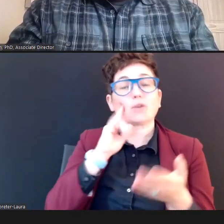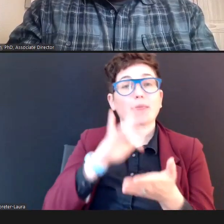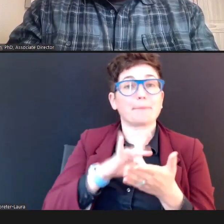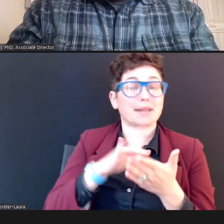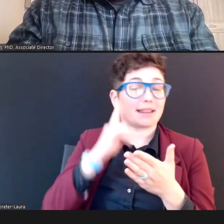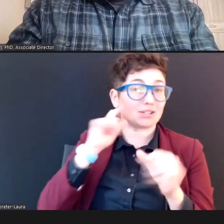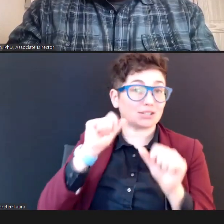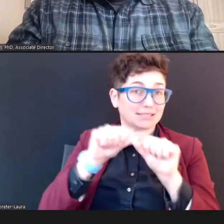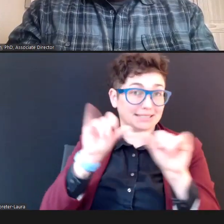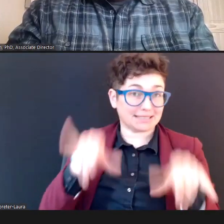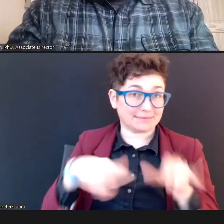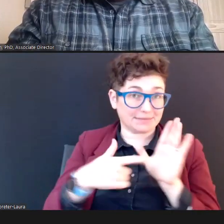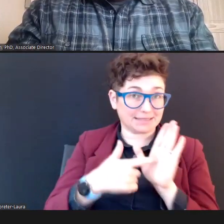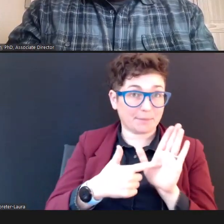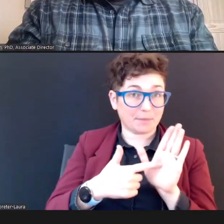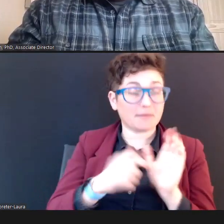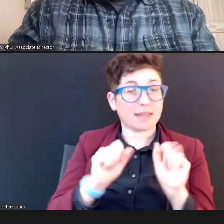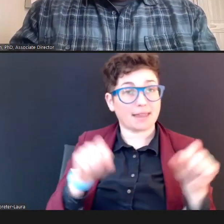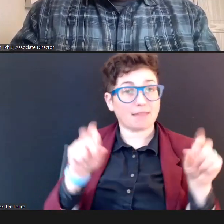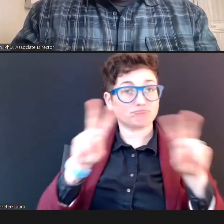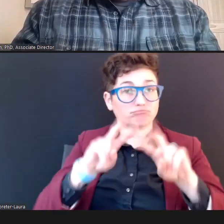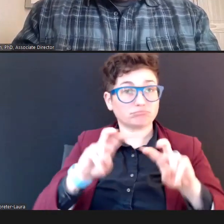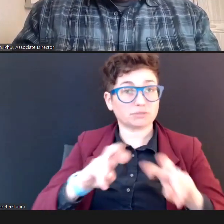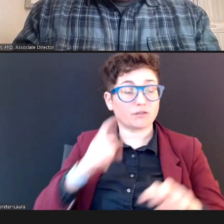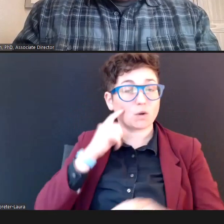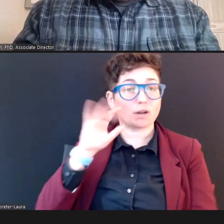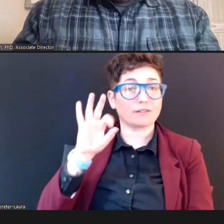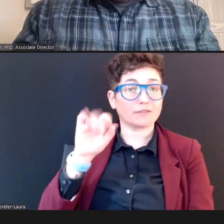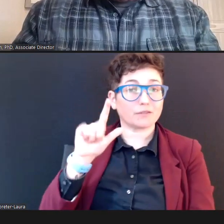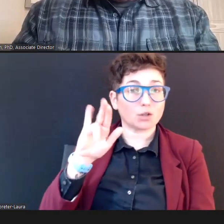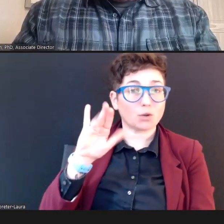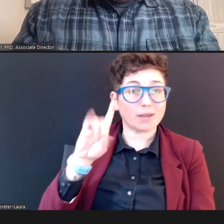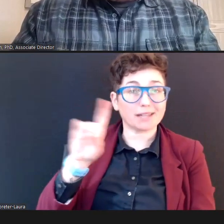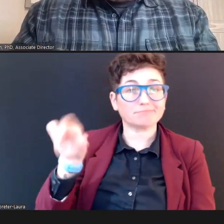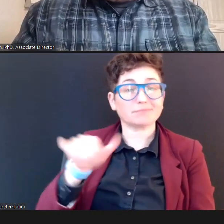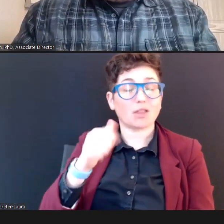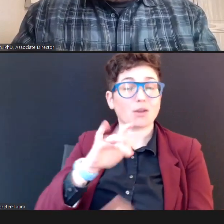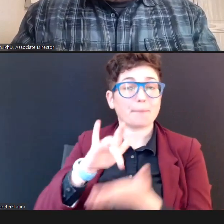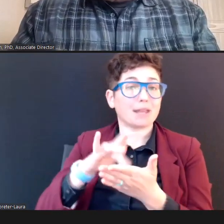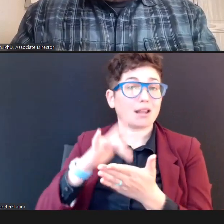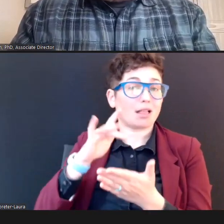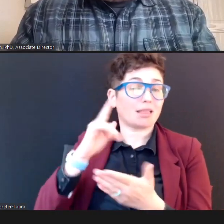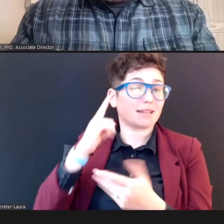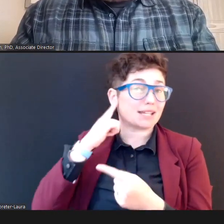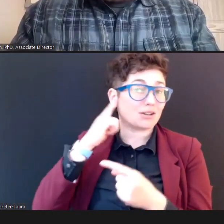example they can assess for fluid or